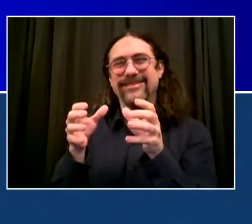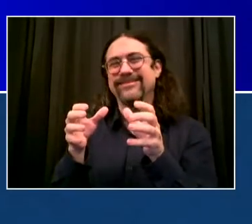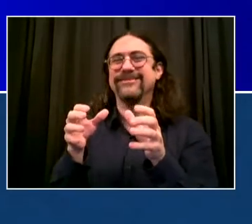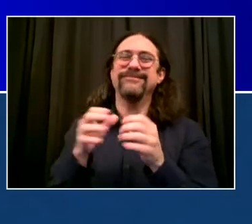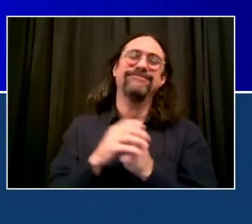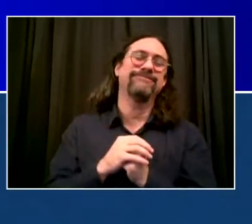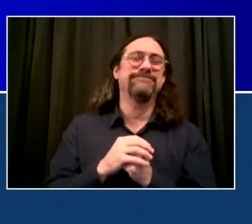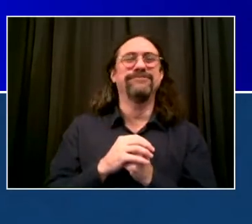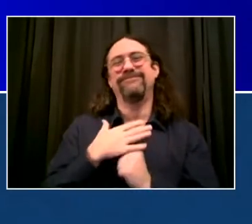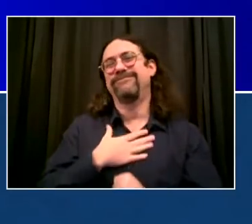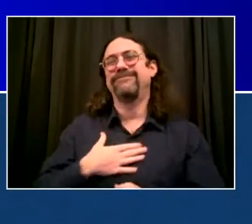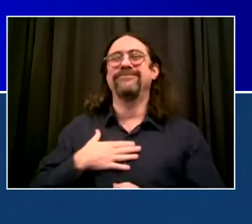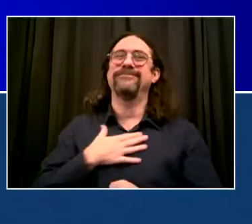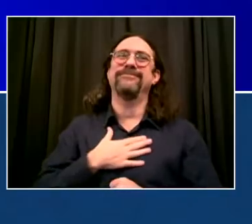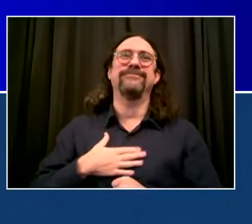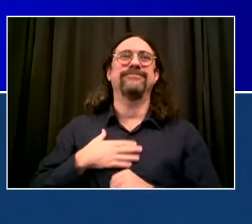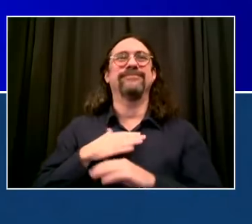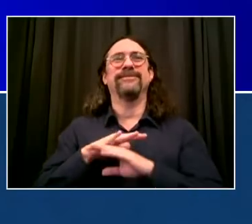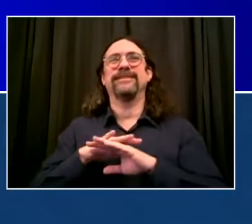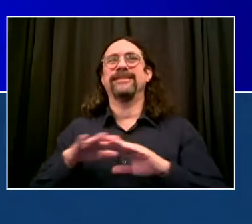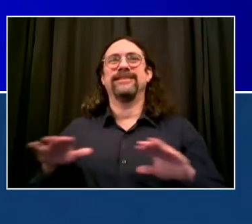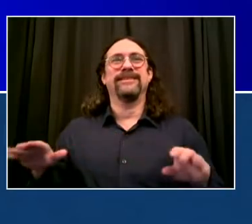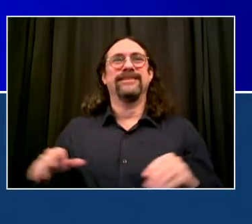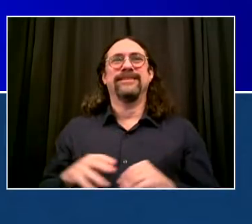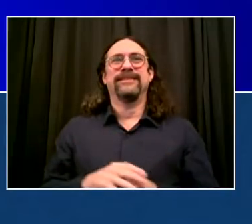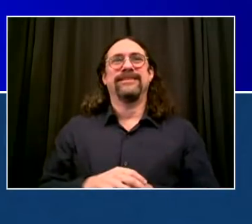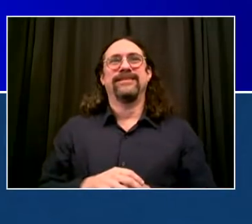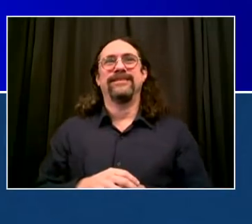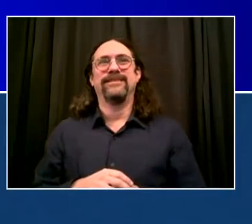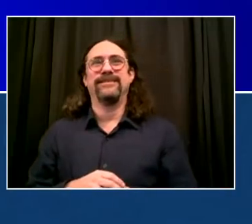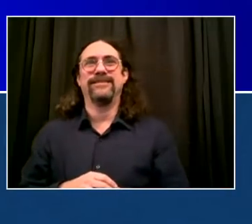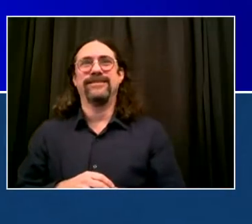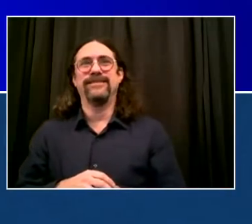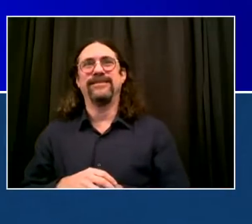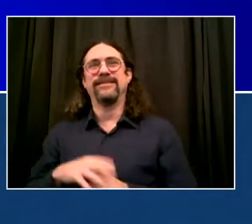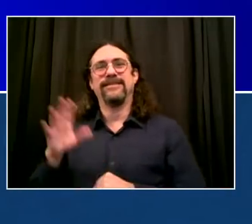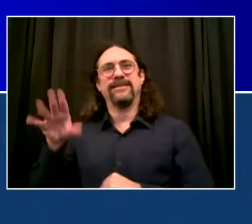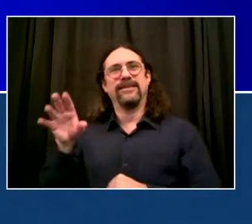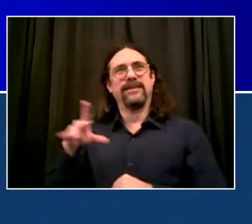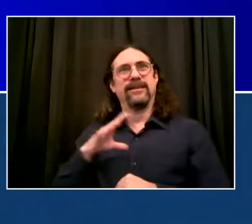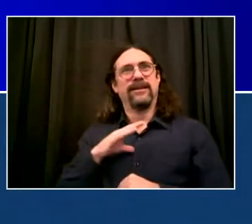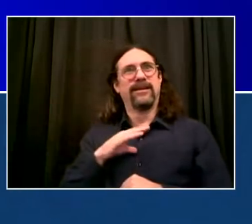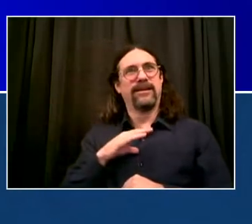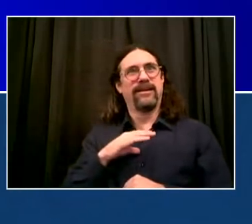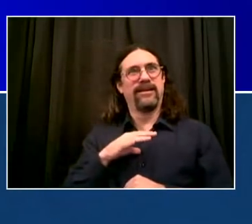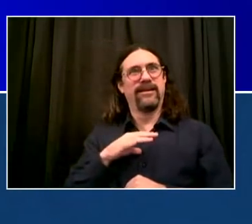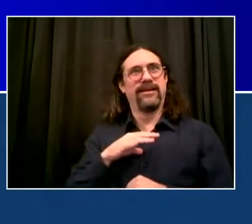HANUKKAH COMES JUST AT THE TIMEME WHEN WE EXPECT THE FIRST SHIPMENT OF A